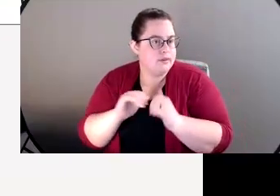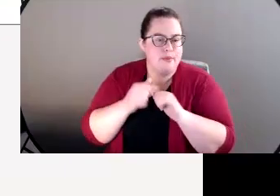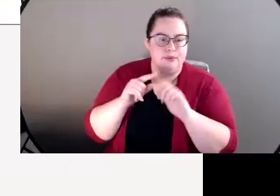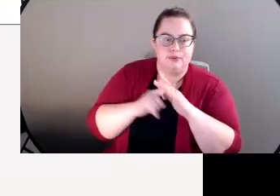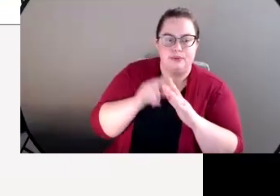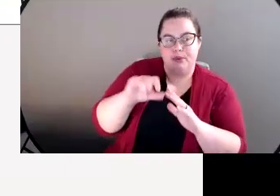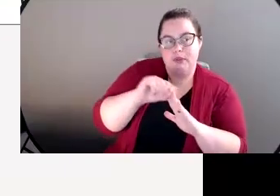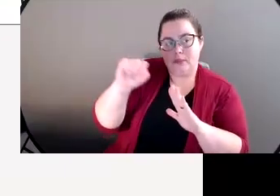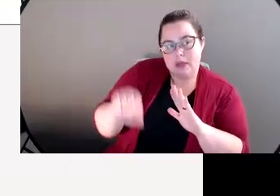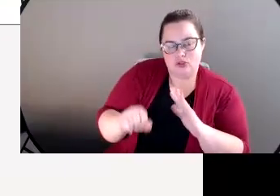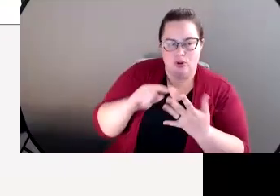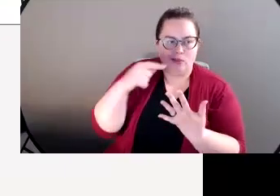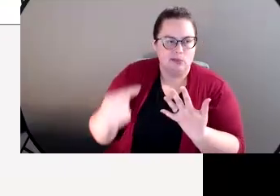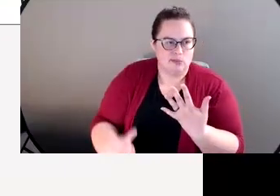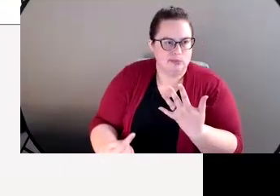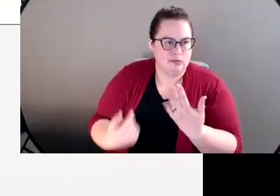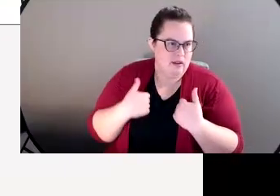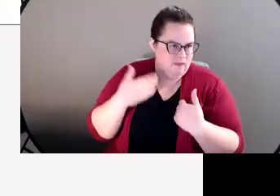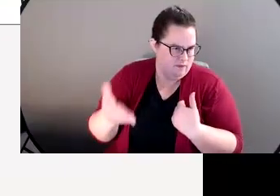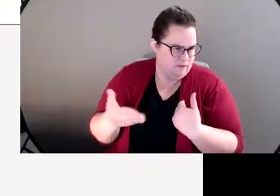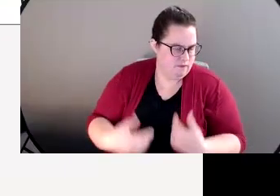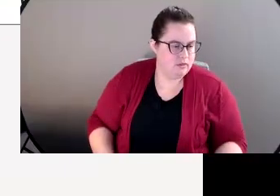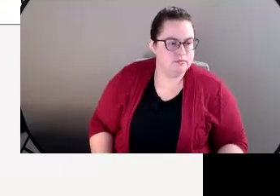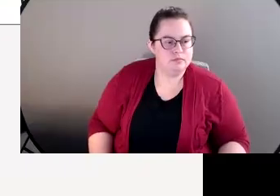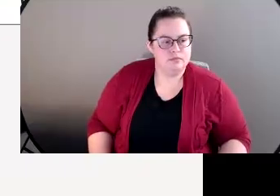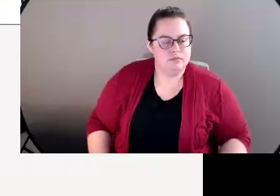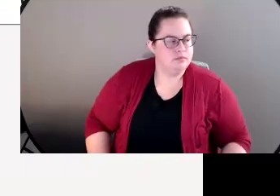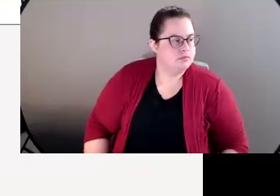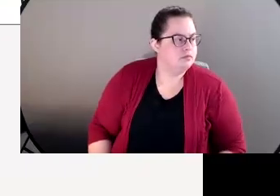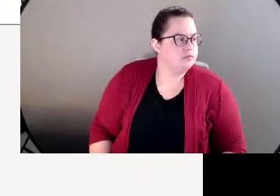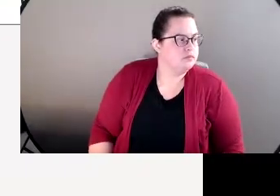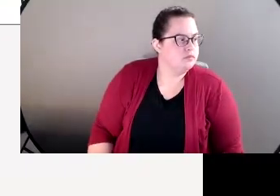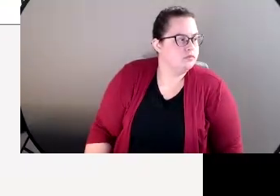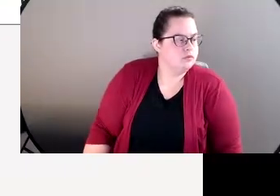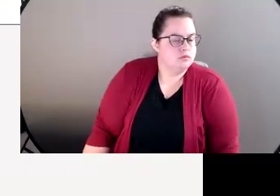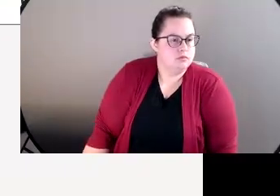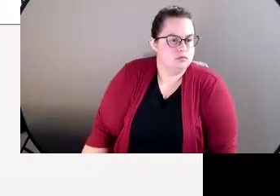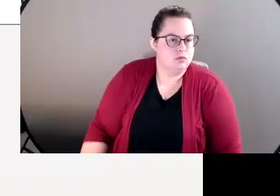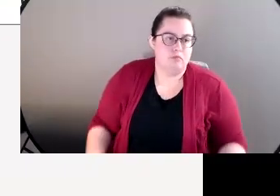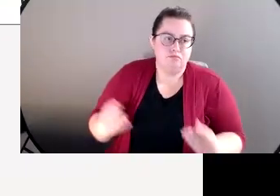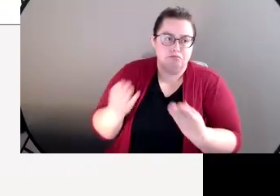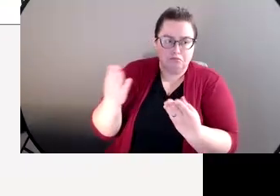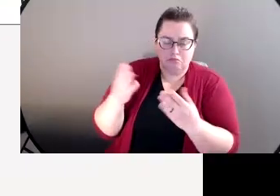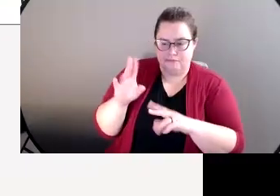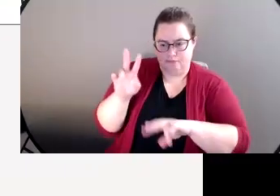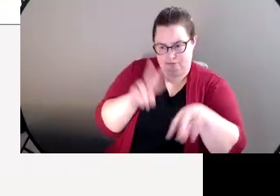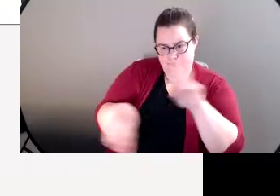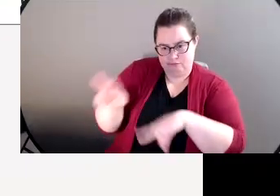And so, I encourage you to take a look and check it out and,